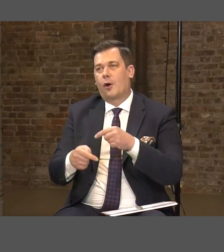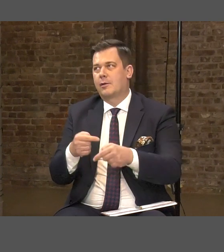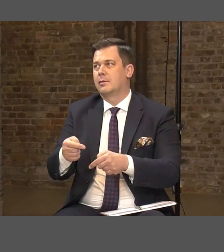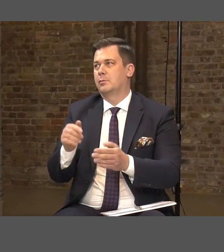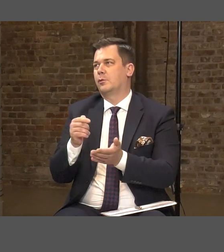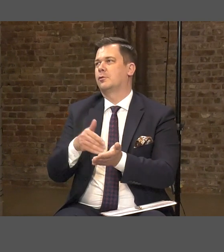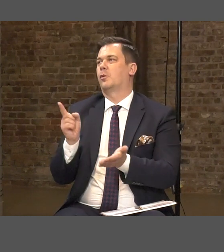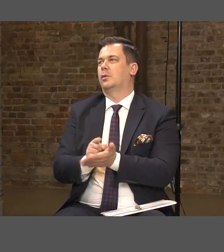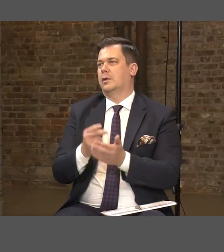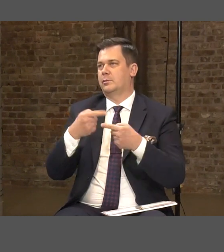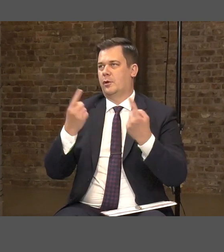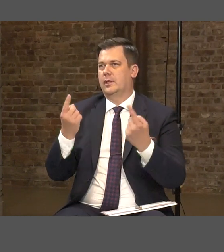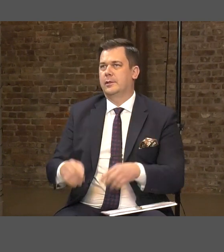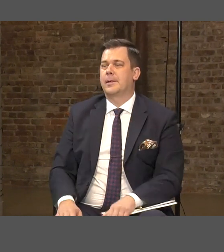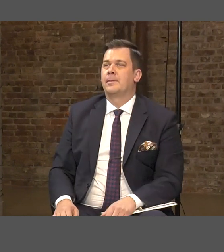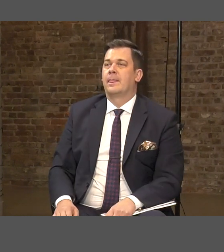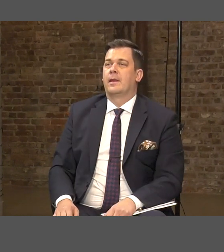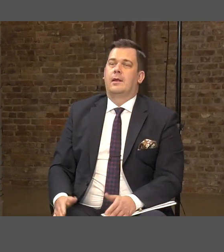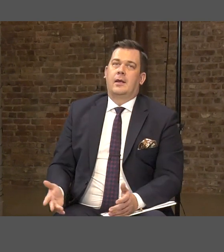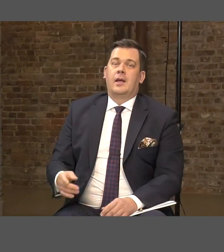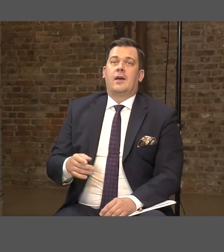the beginning of some steps. You might be persuaded.